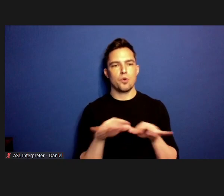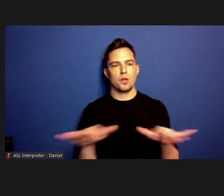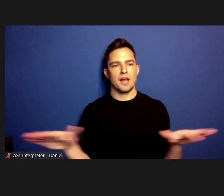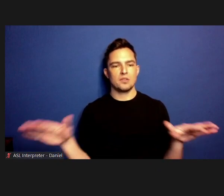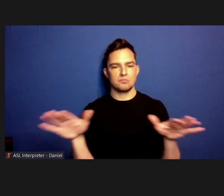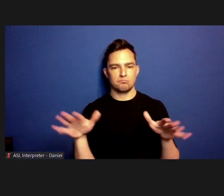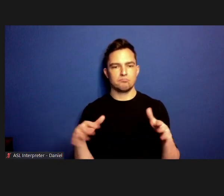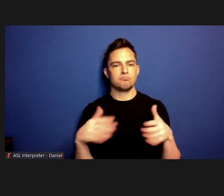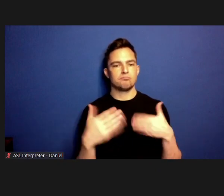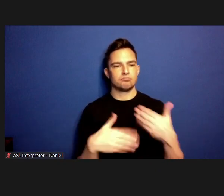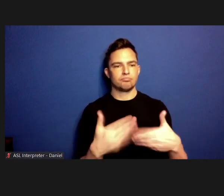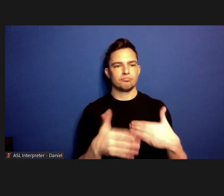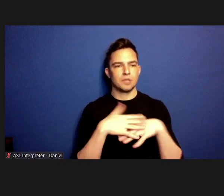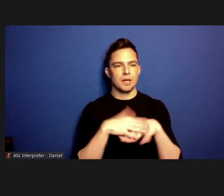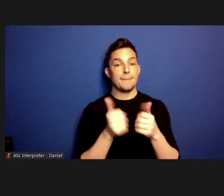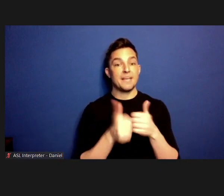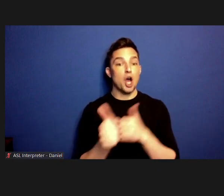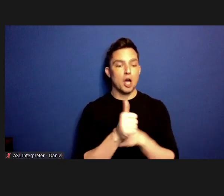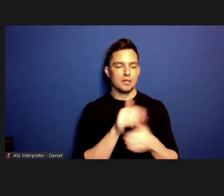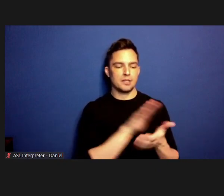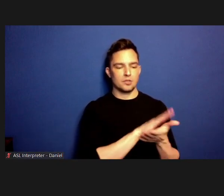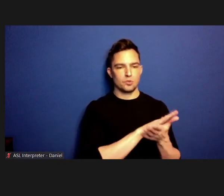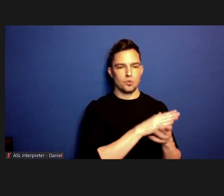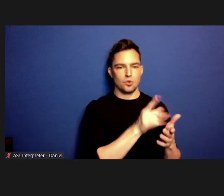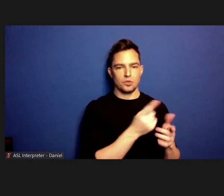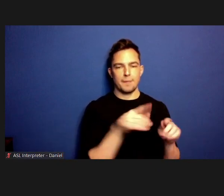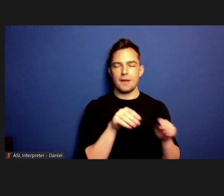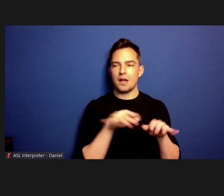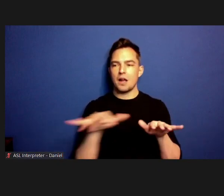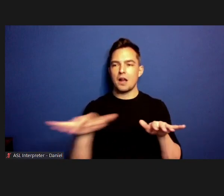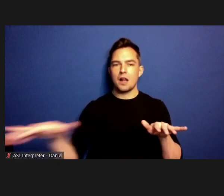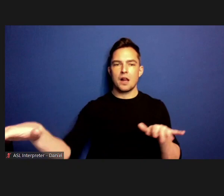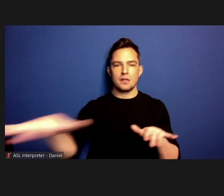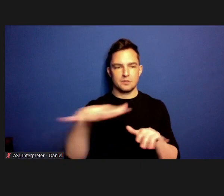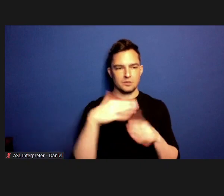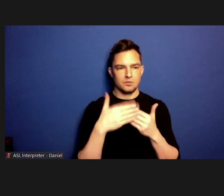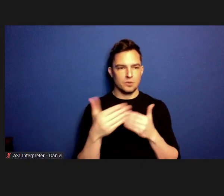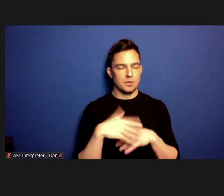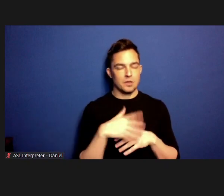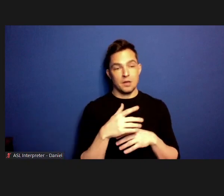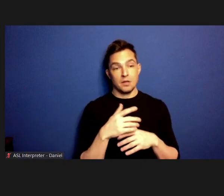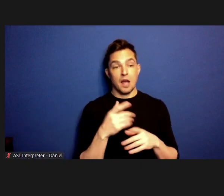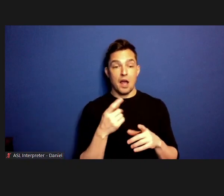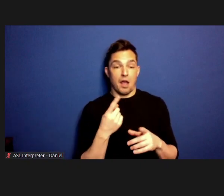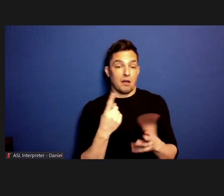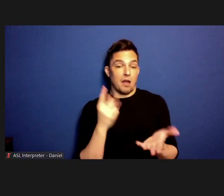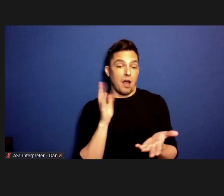academic institution. And by and large, I would say that it's one of the most, I think,